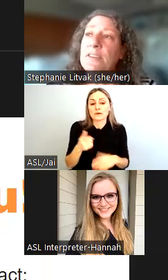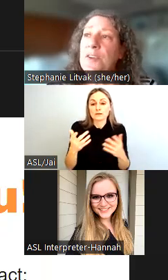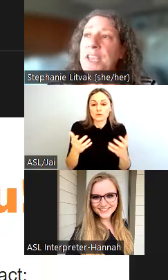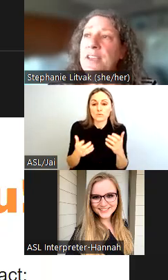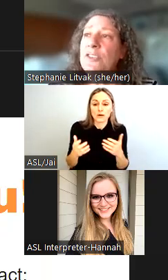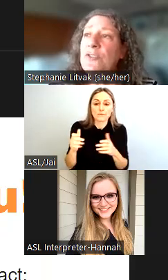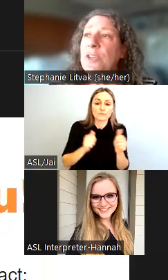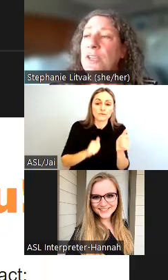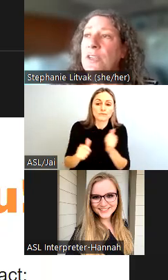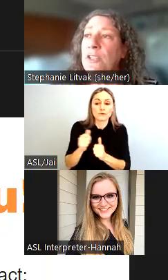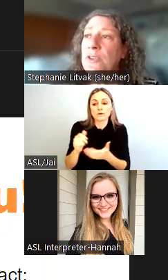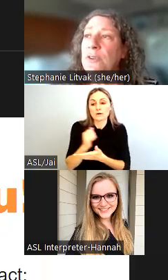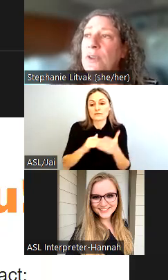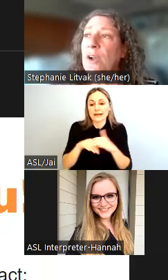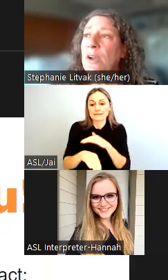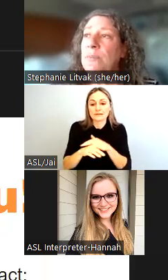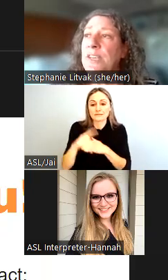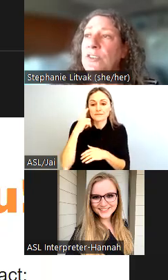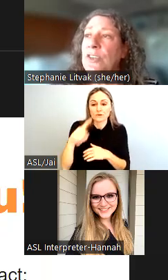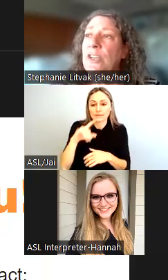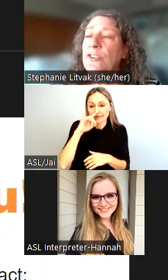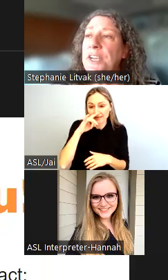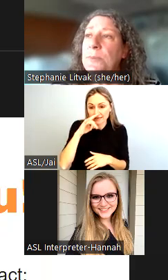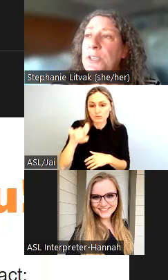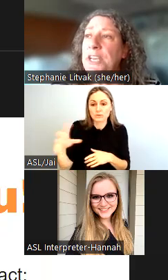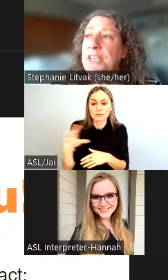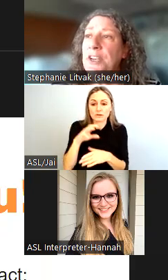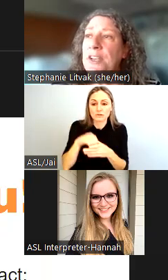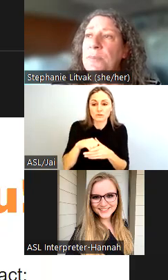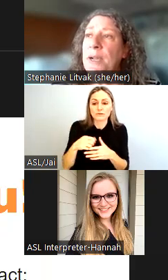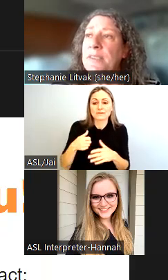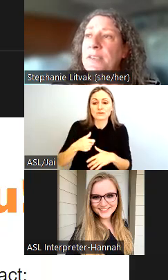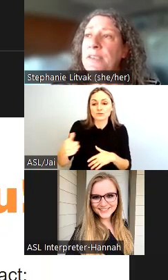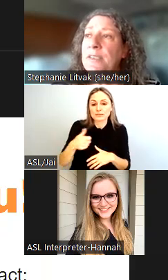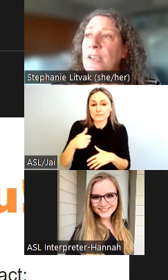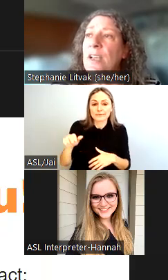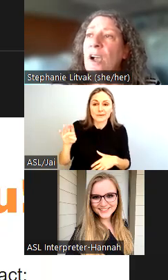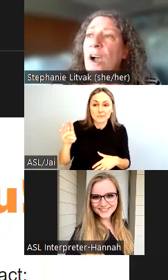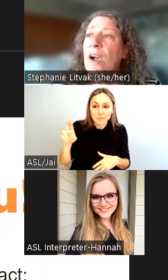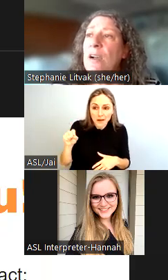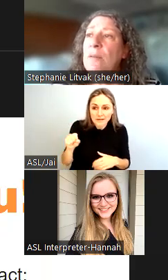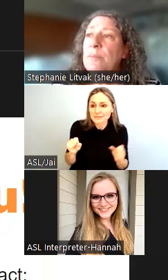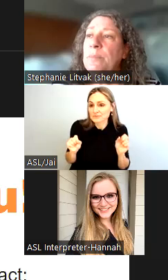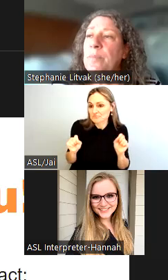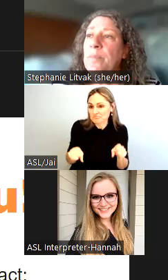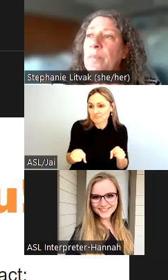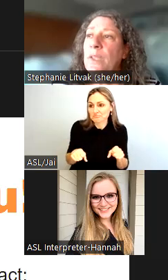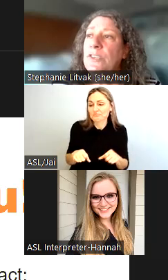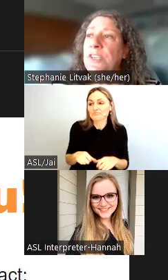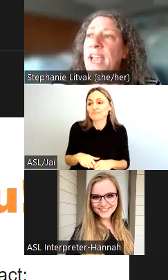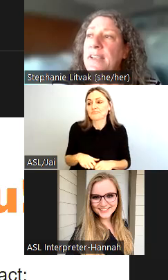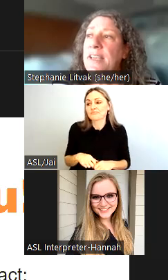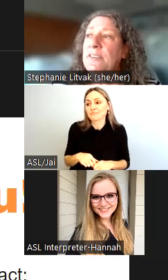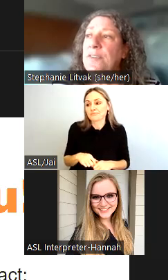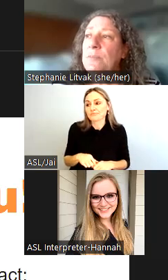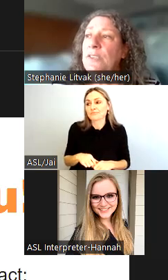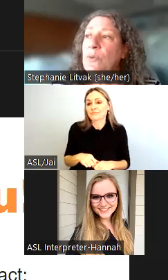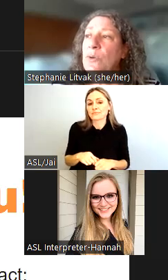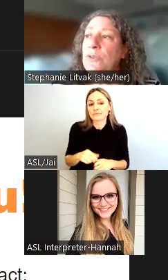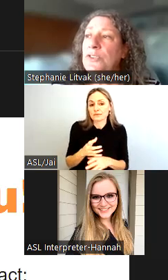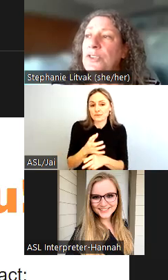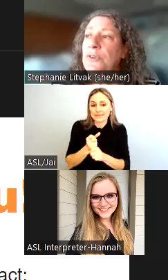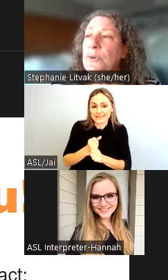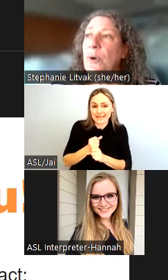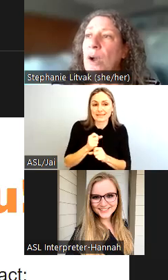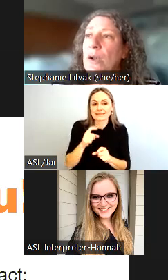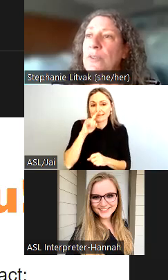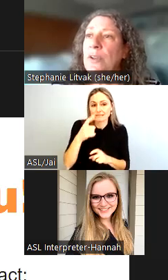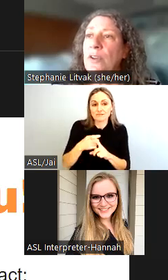for kids, you can include such transportation as buses to get kids from schools to your